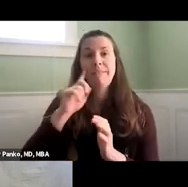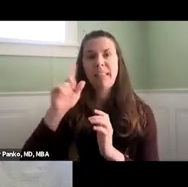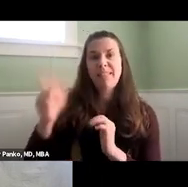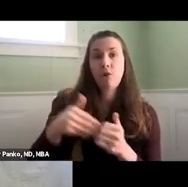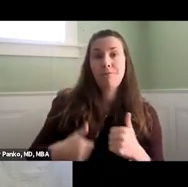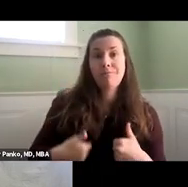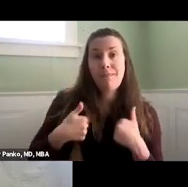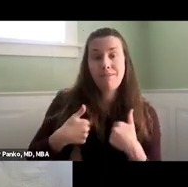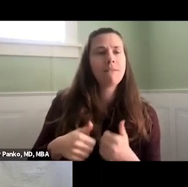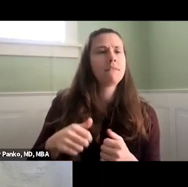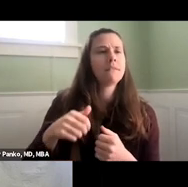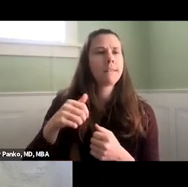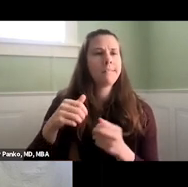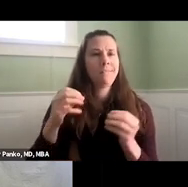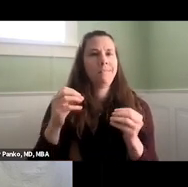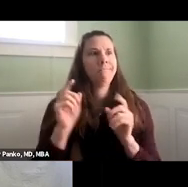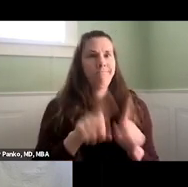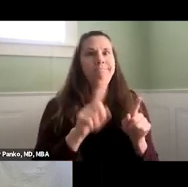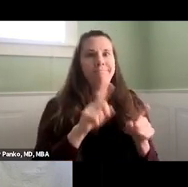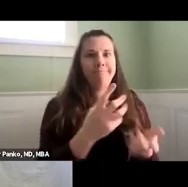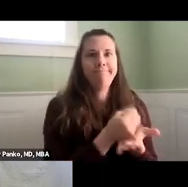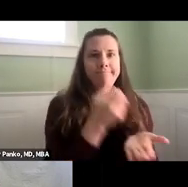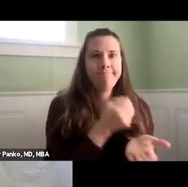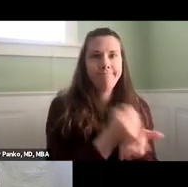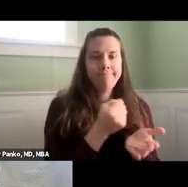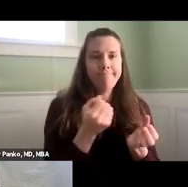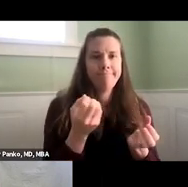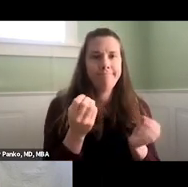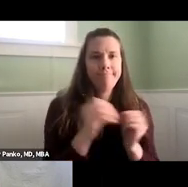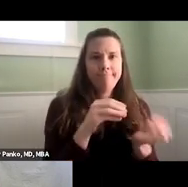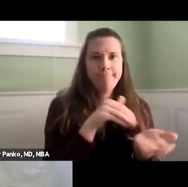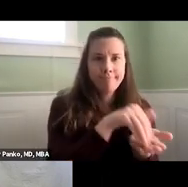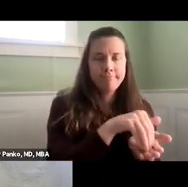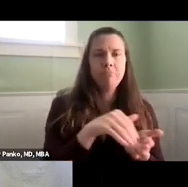routinely. People who are post-lingually deaf who became deaf later in life are likely to